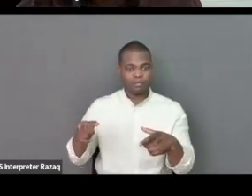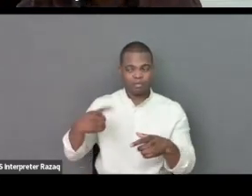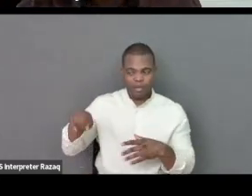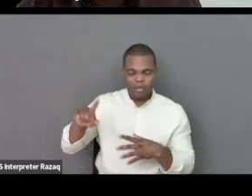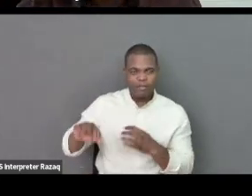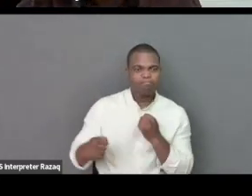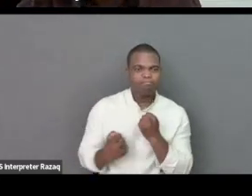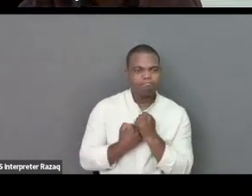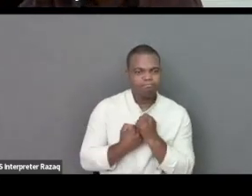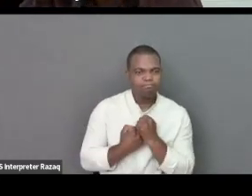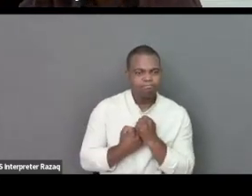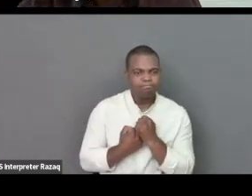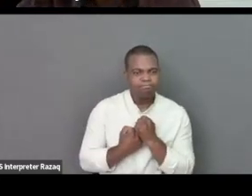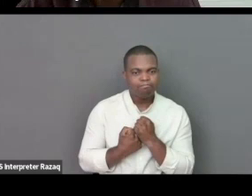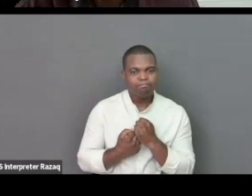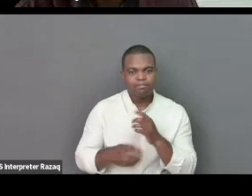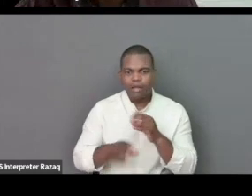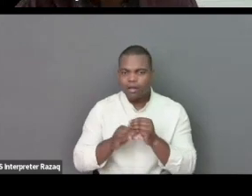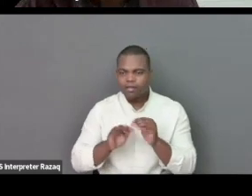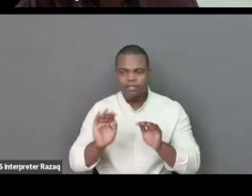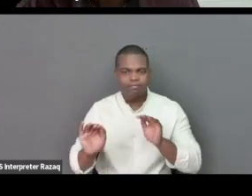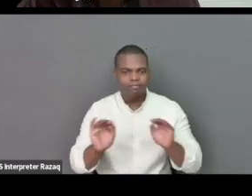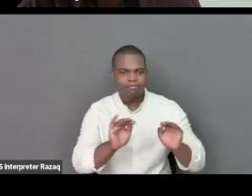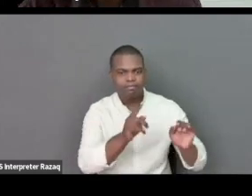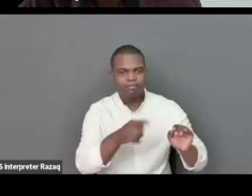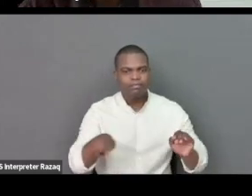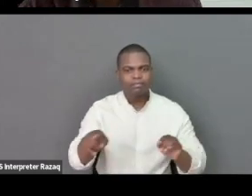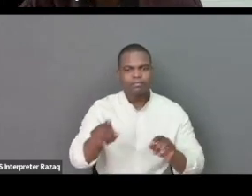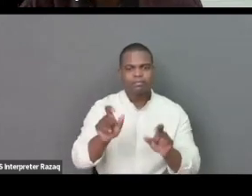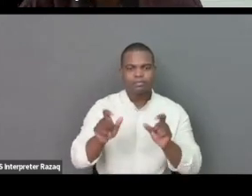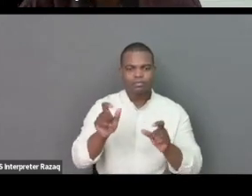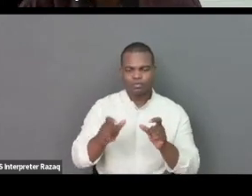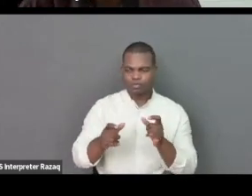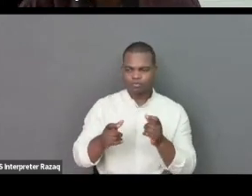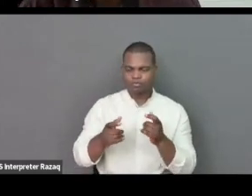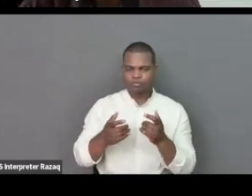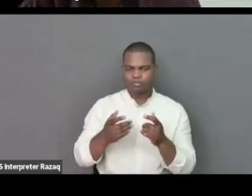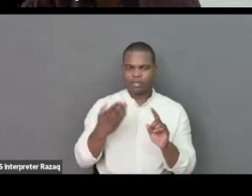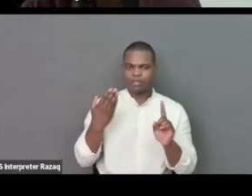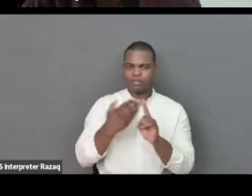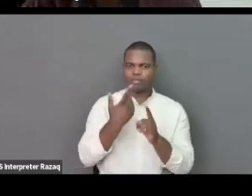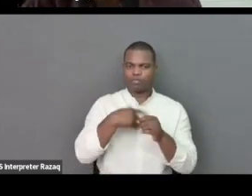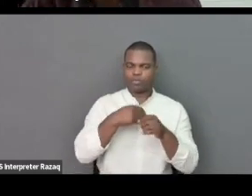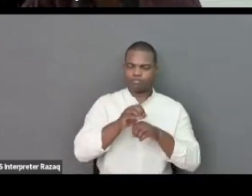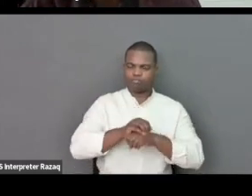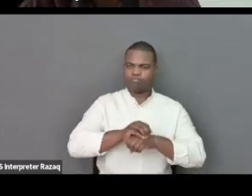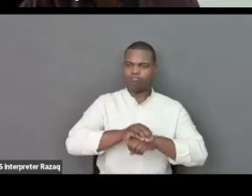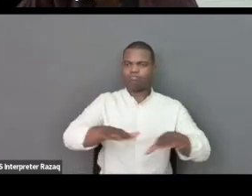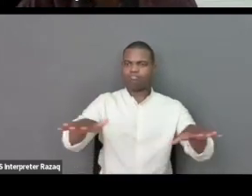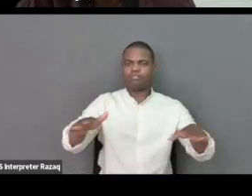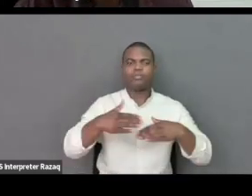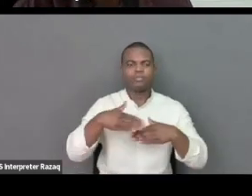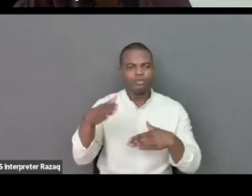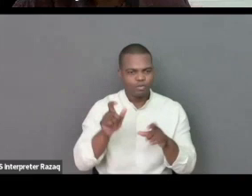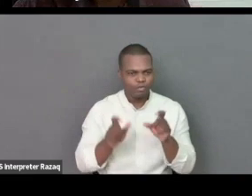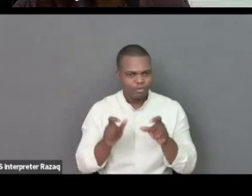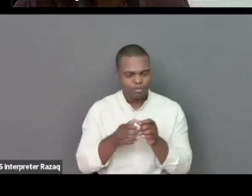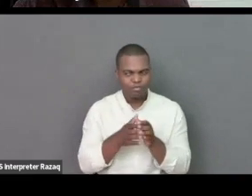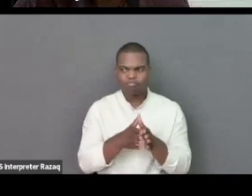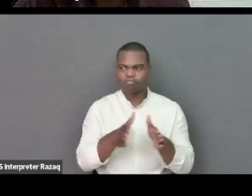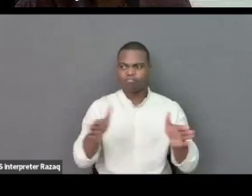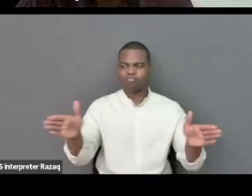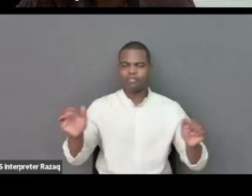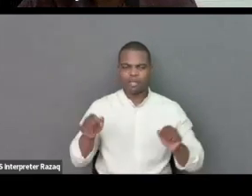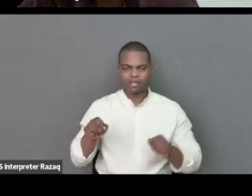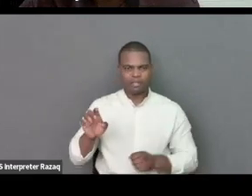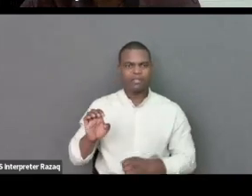. So, as mentioned , it is a